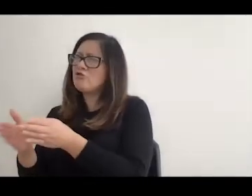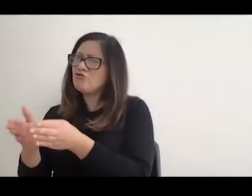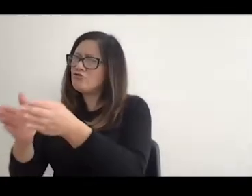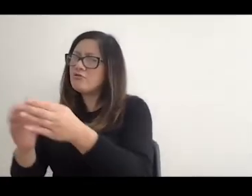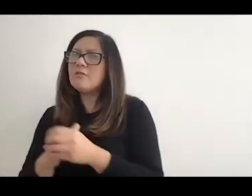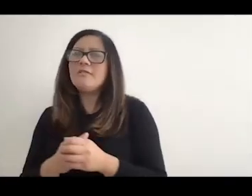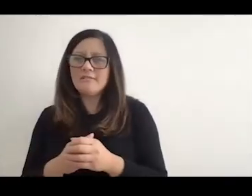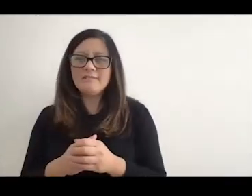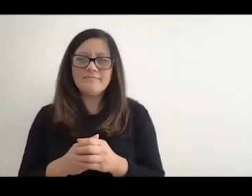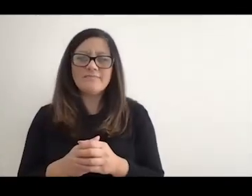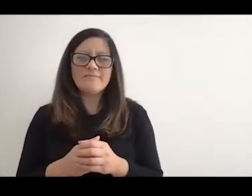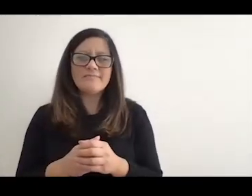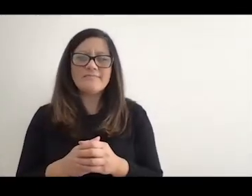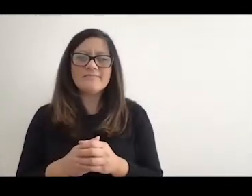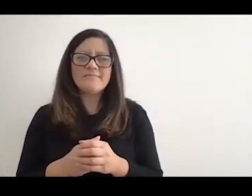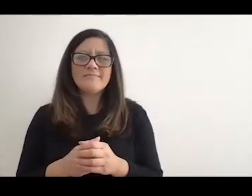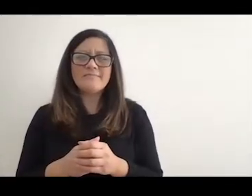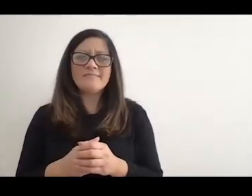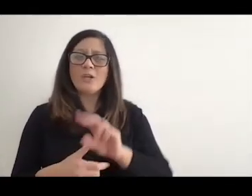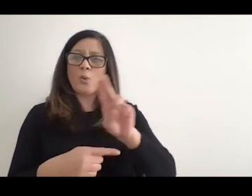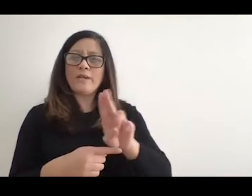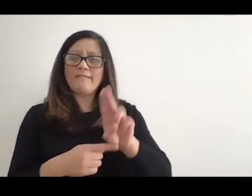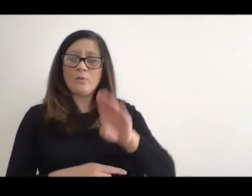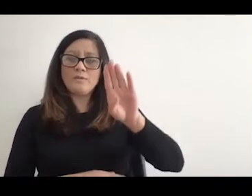direction and it's been used in so many different disciplines.